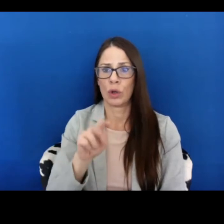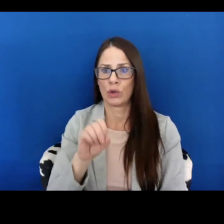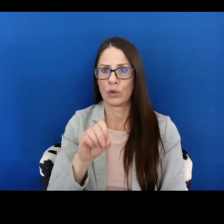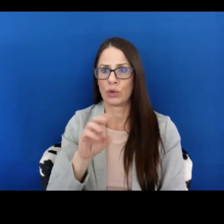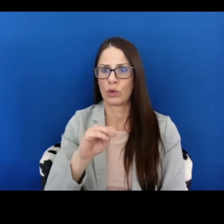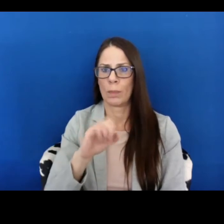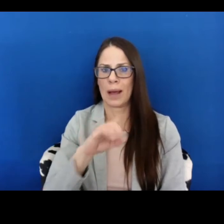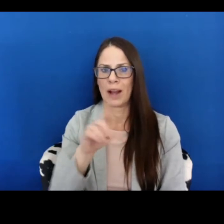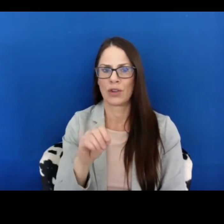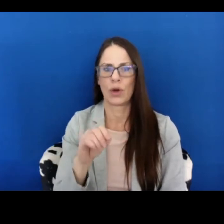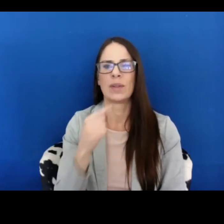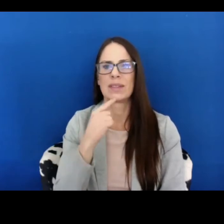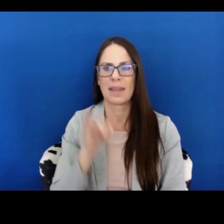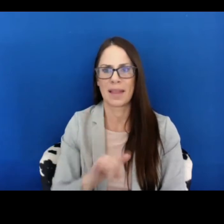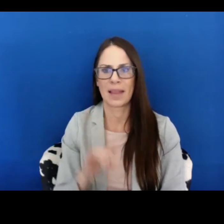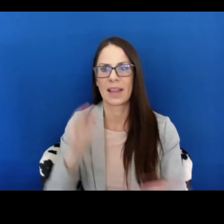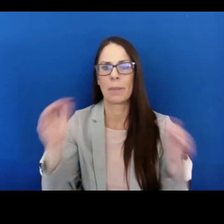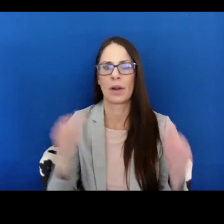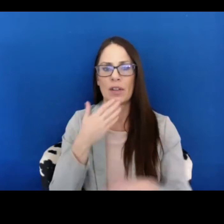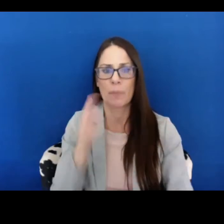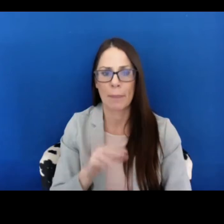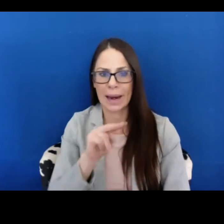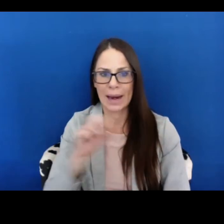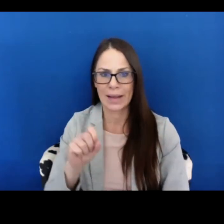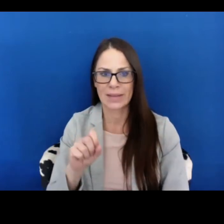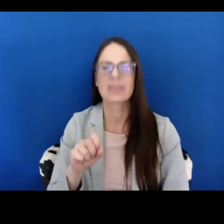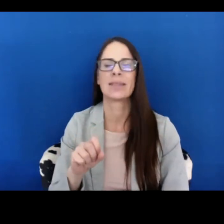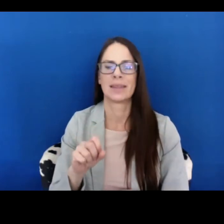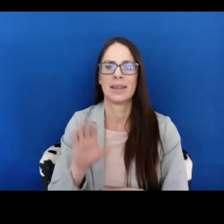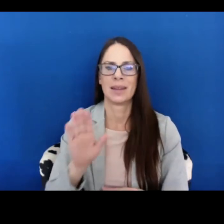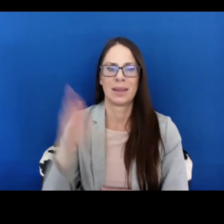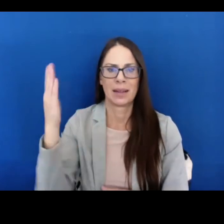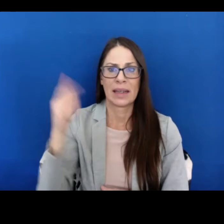of disability towards the end of his talk. 15:23:29 He argued that the episodic capacity,